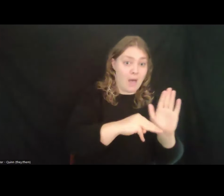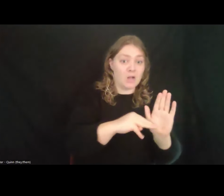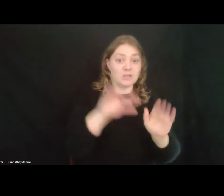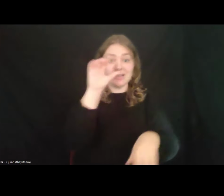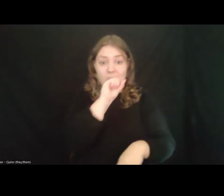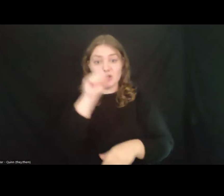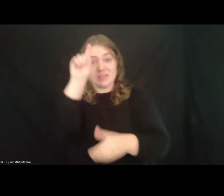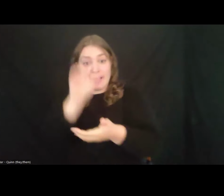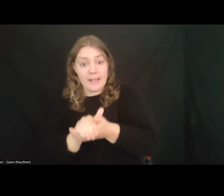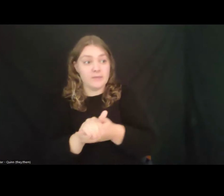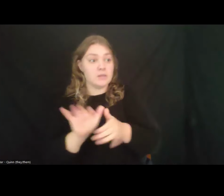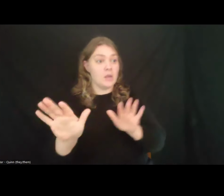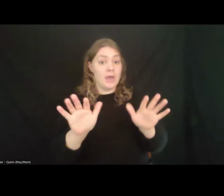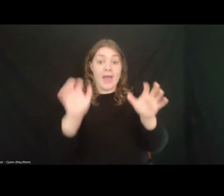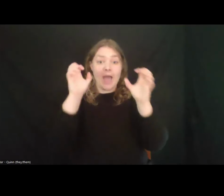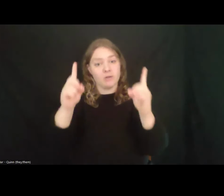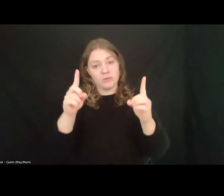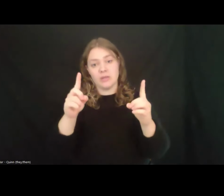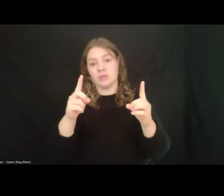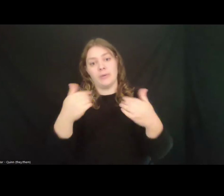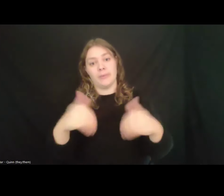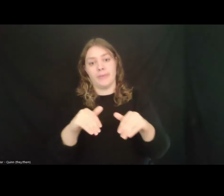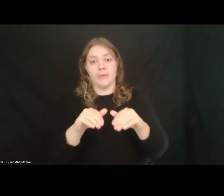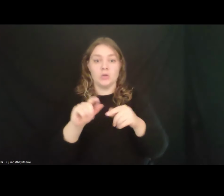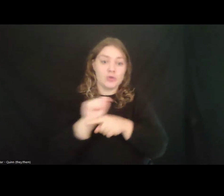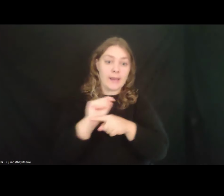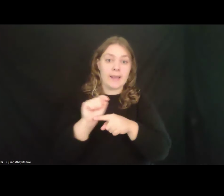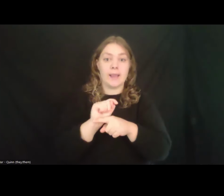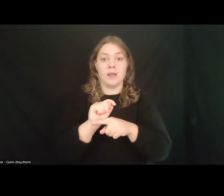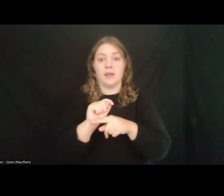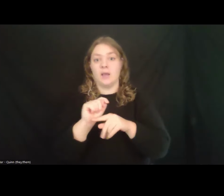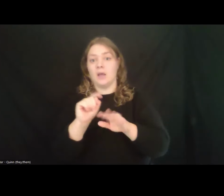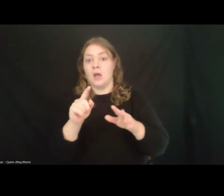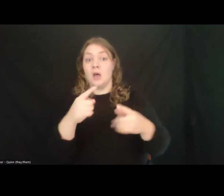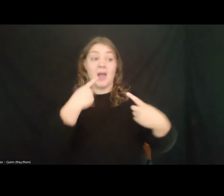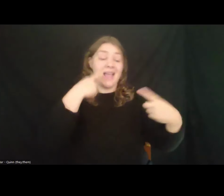education training um you know hit and miss with the community and connecting with different folks